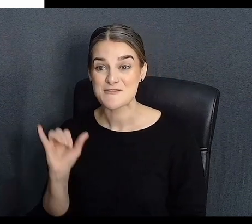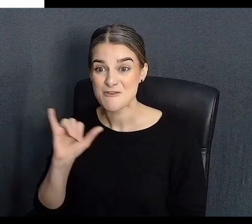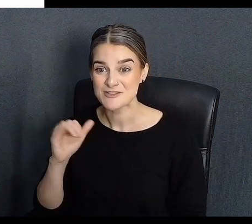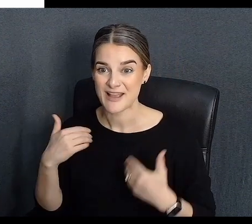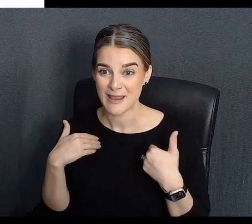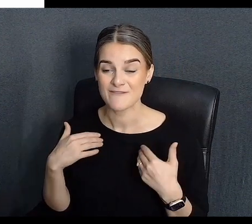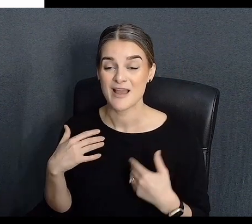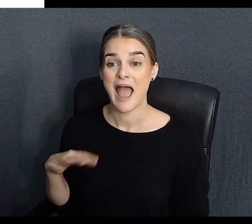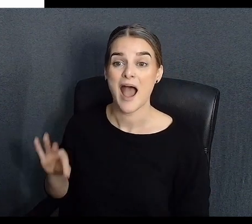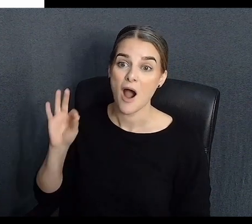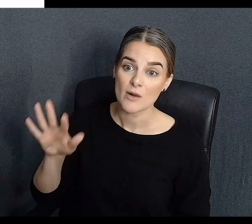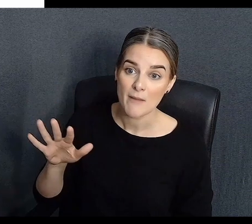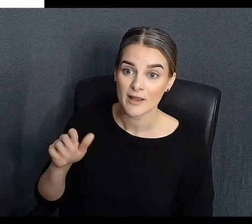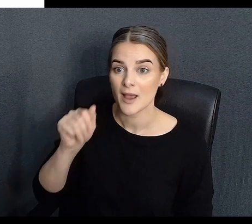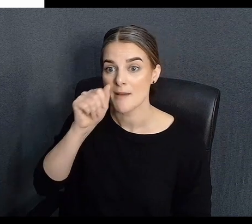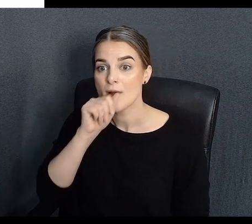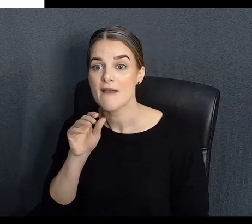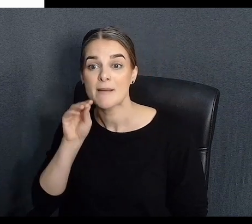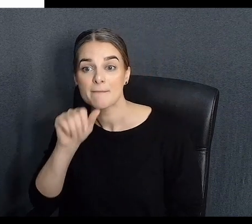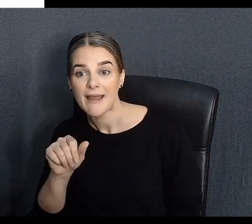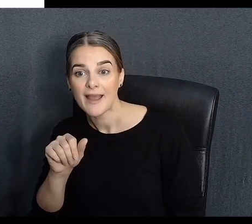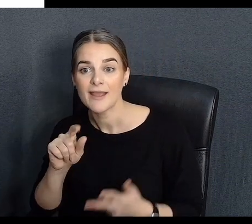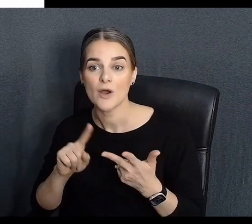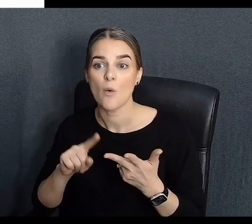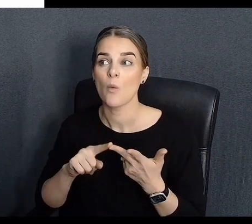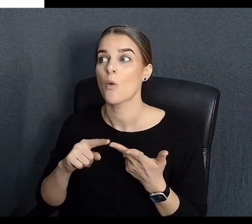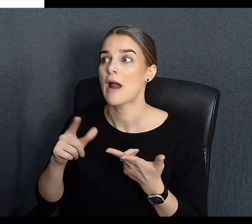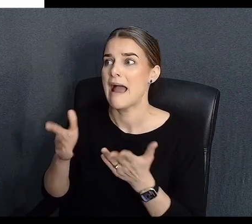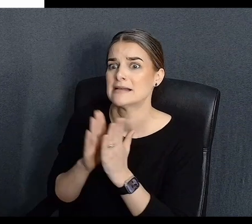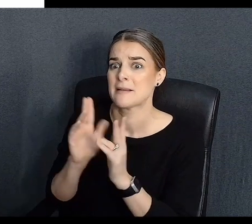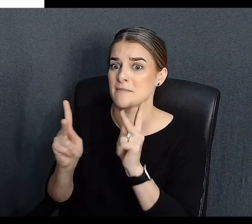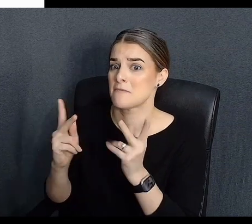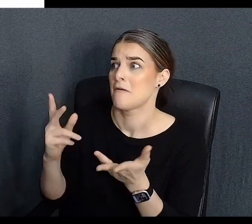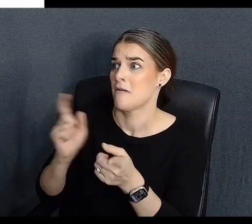private pay, or crowdsourcing options as well.